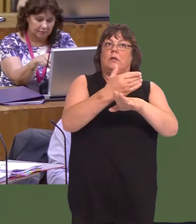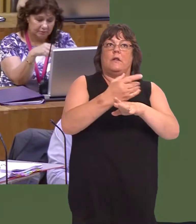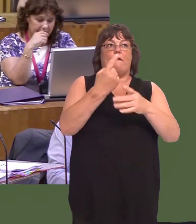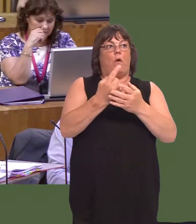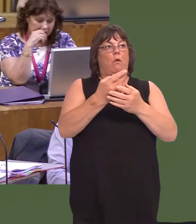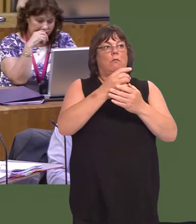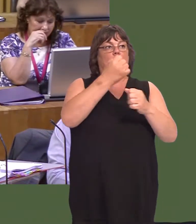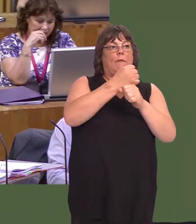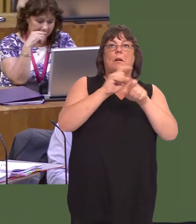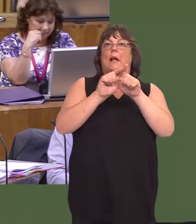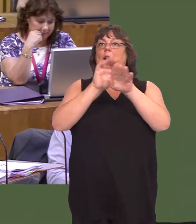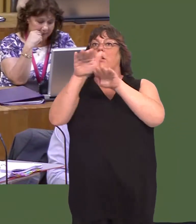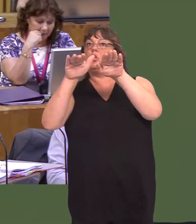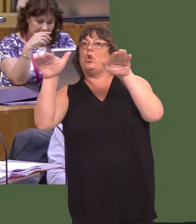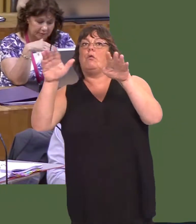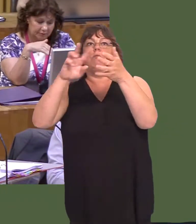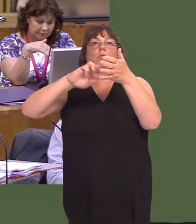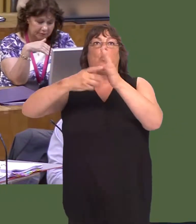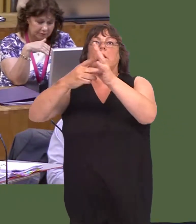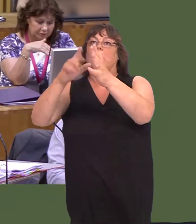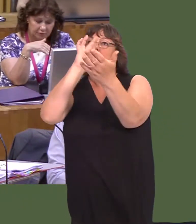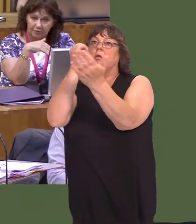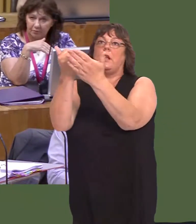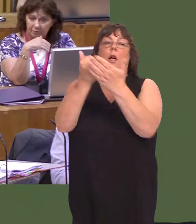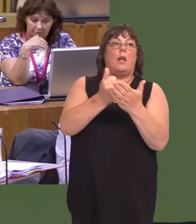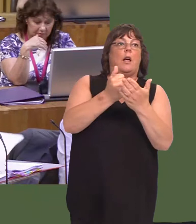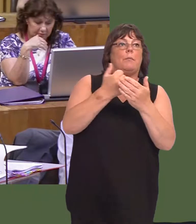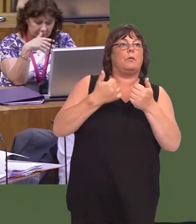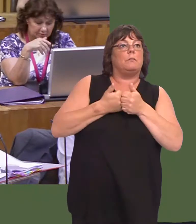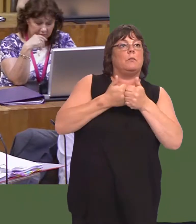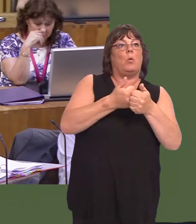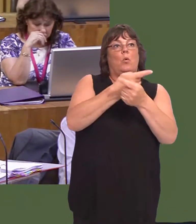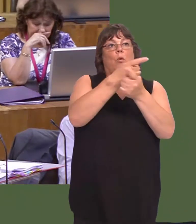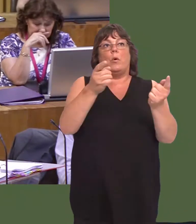and external partners to support people affected by dementia, and, of course, there will be